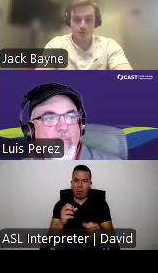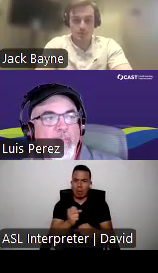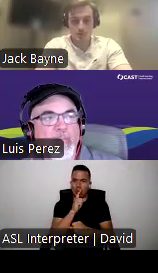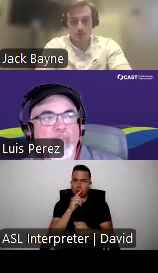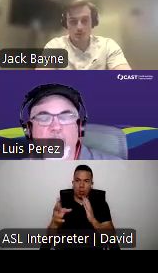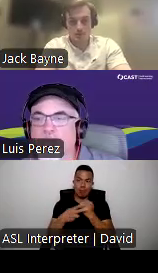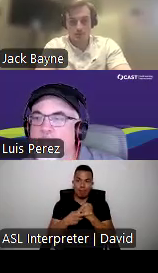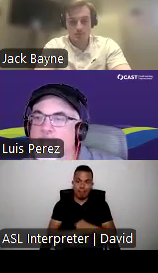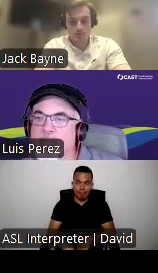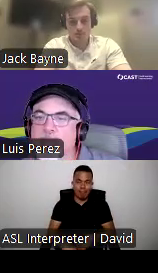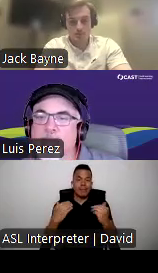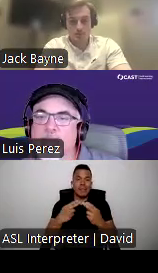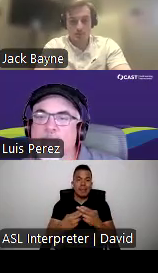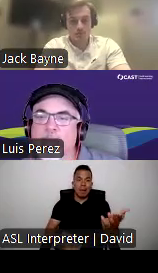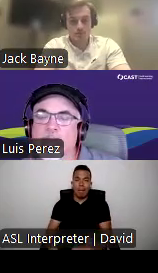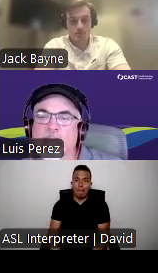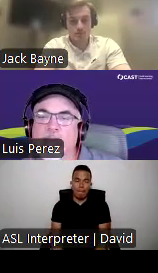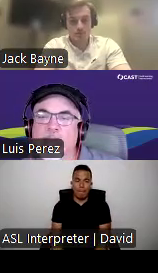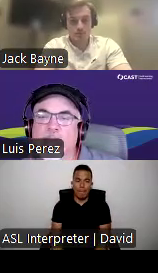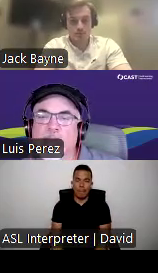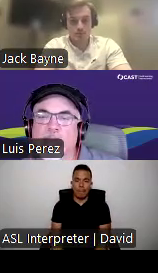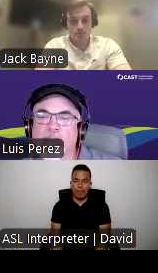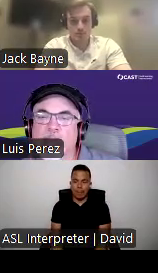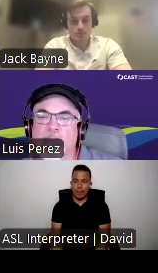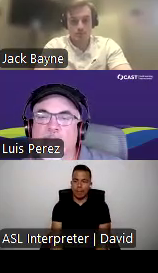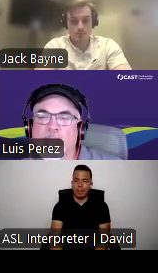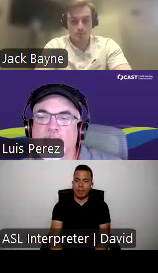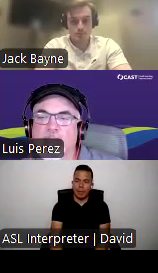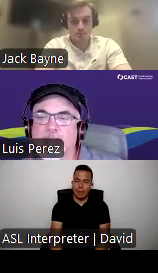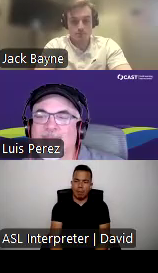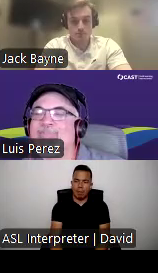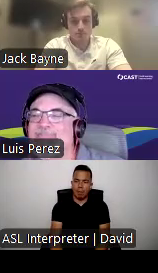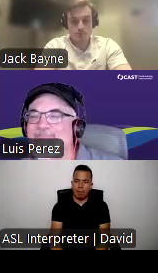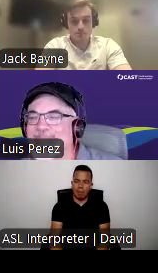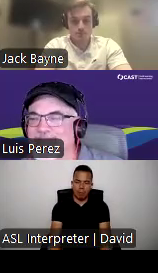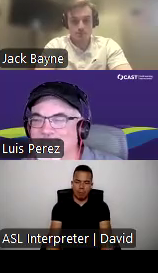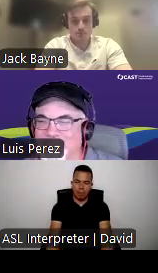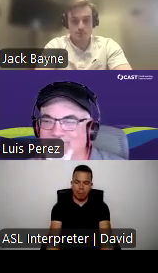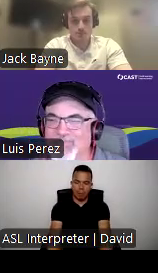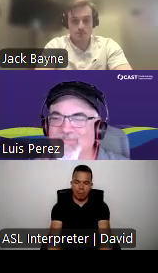we go to the next slide. And of course, shameless plug, if you are not already subscribed to updates